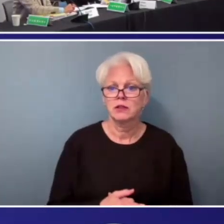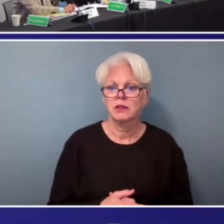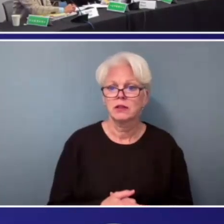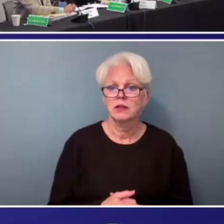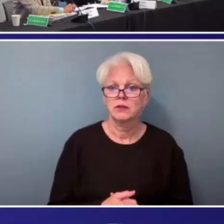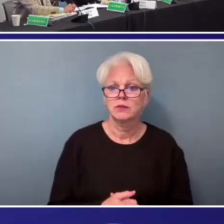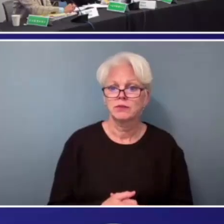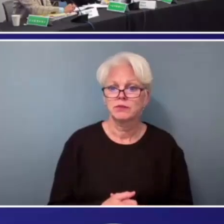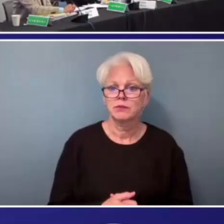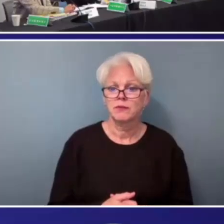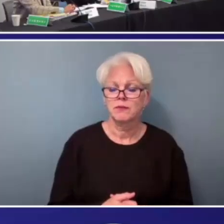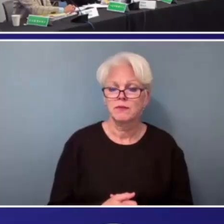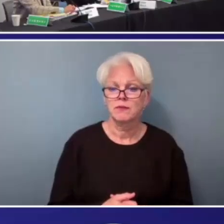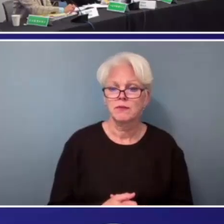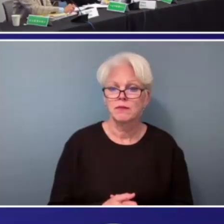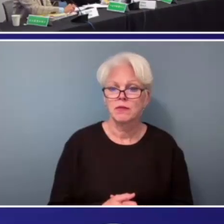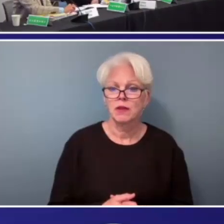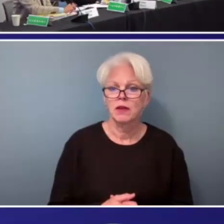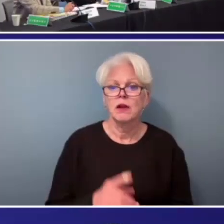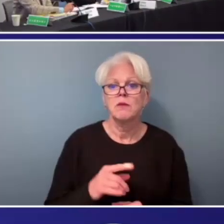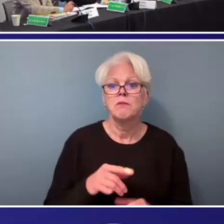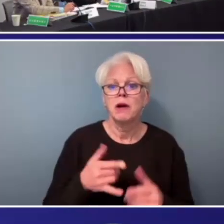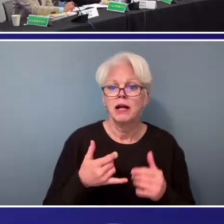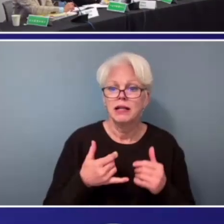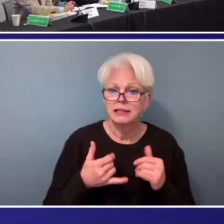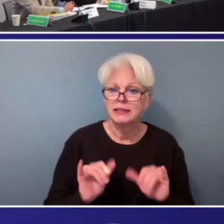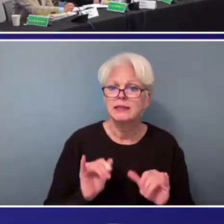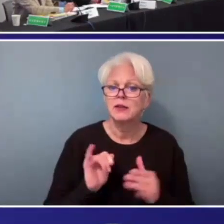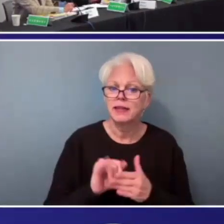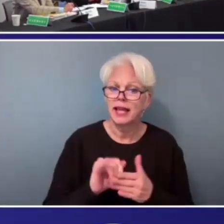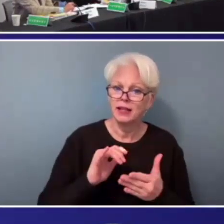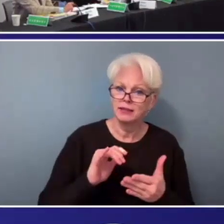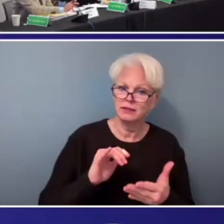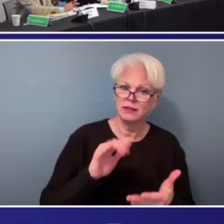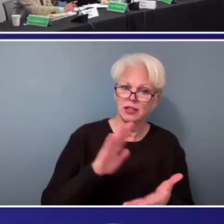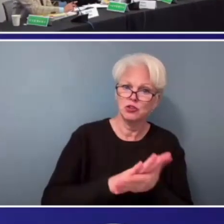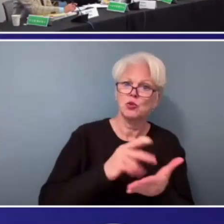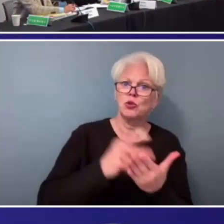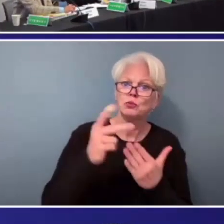but it's still the case that a program, a school program, has to follow the rest of